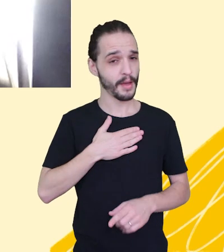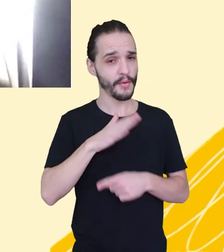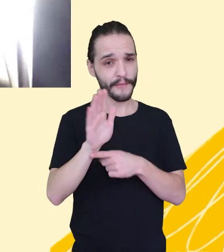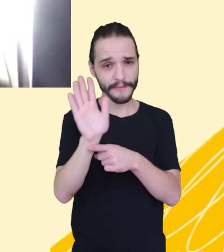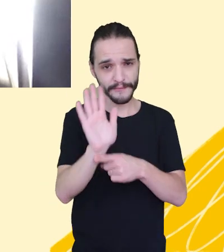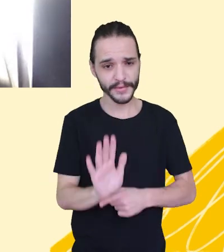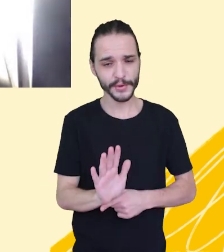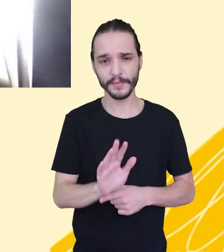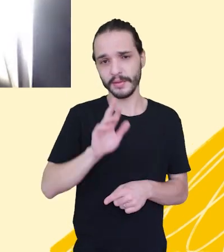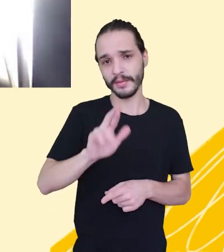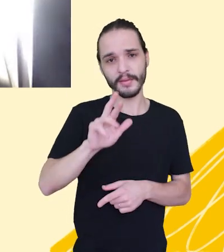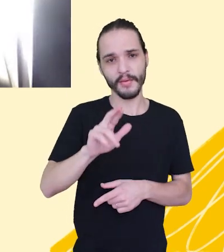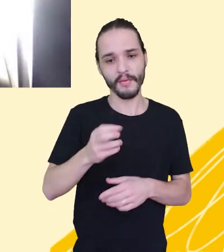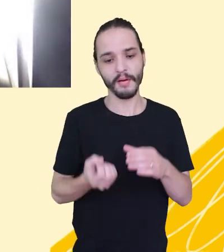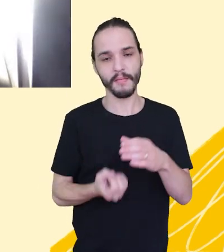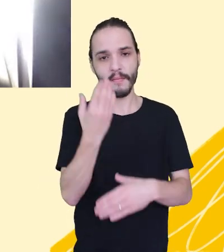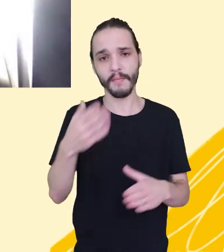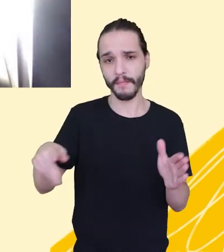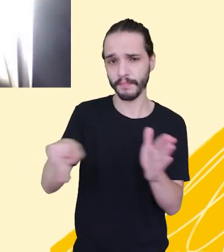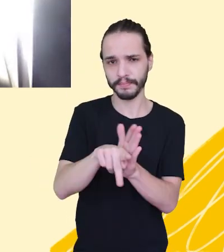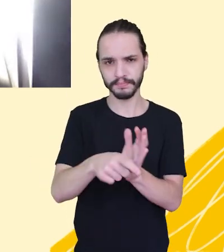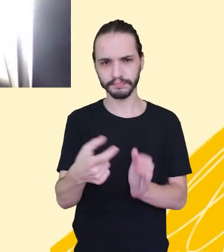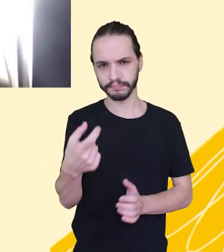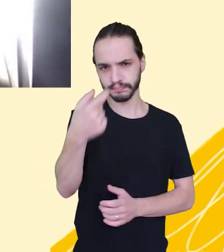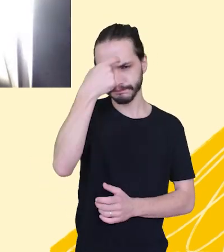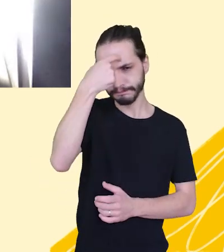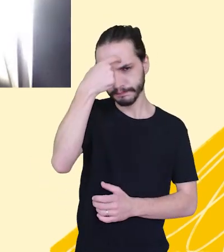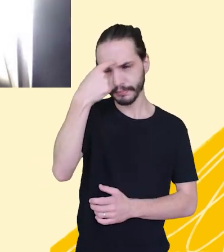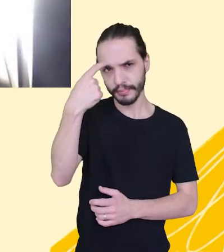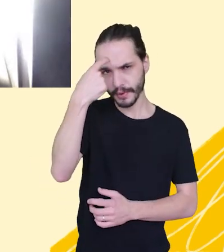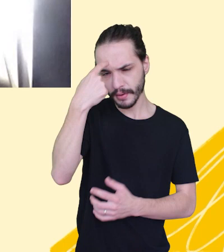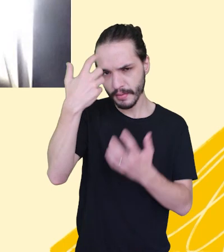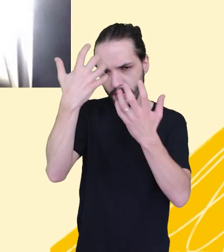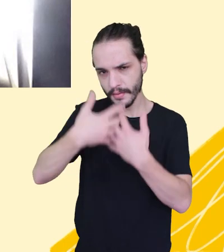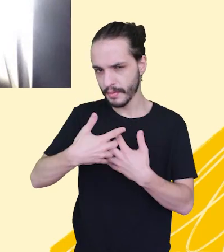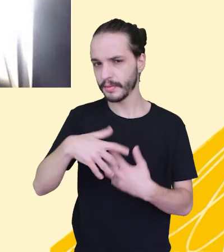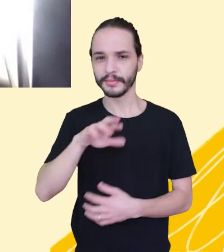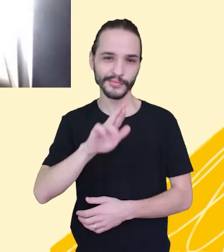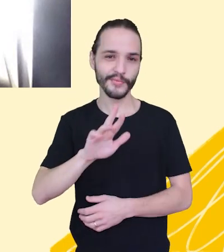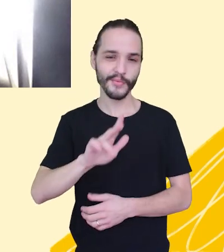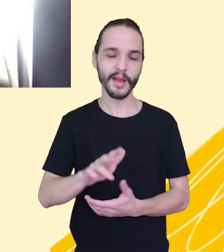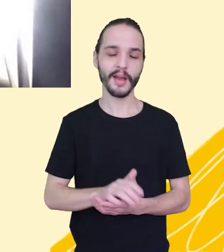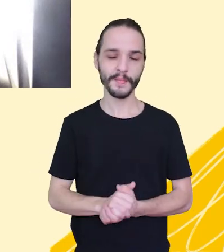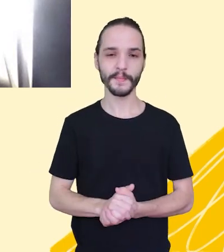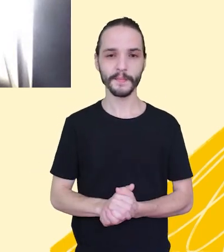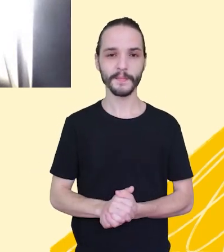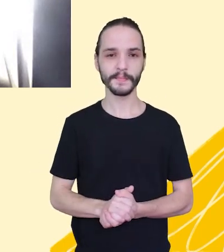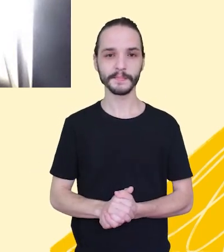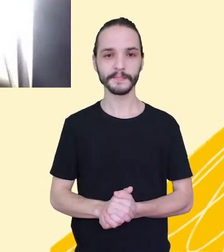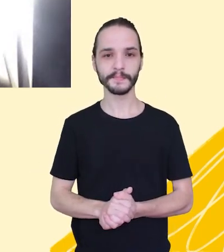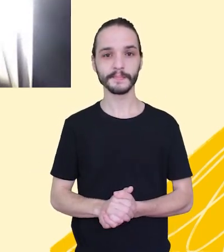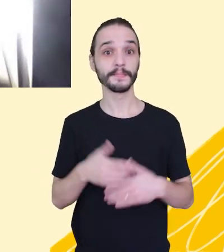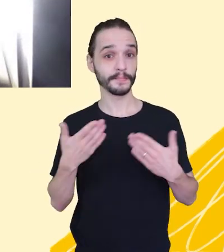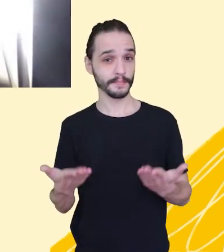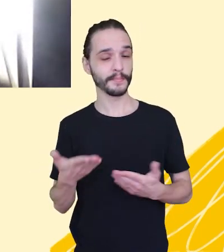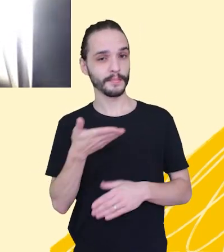And I think my films are not so much done for the head.